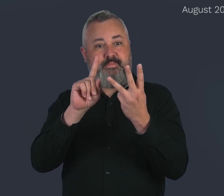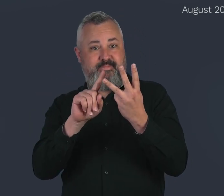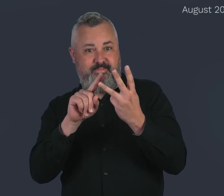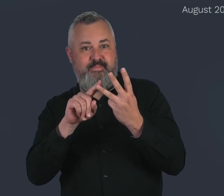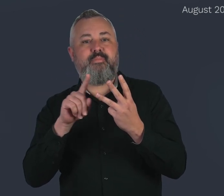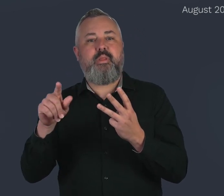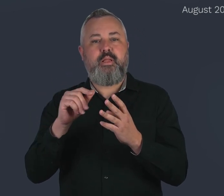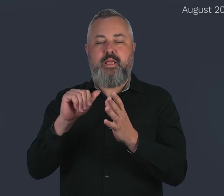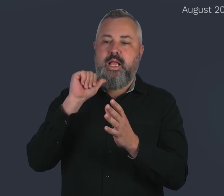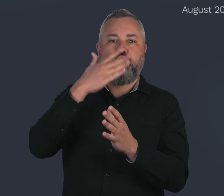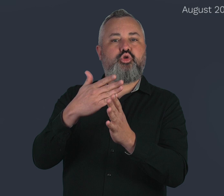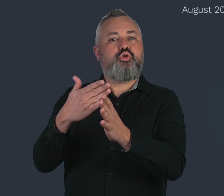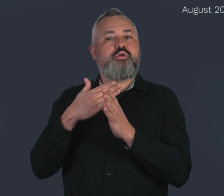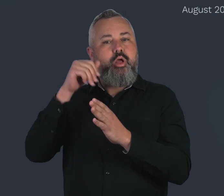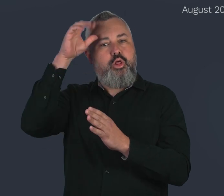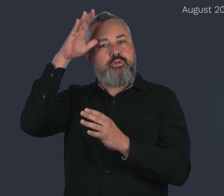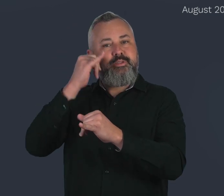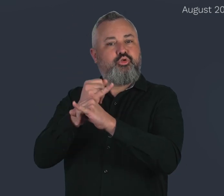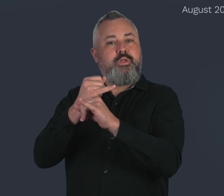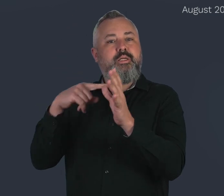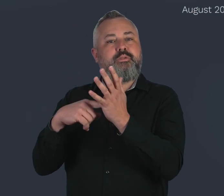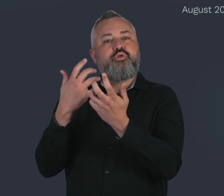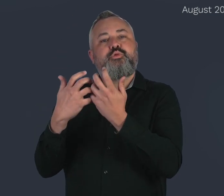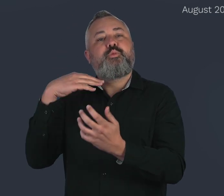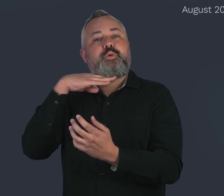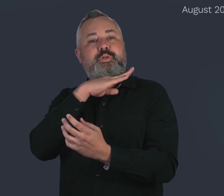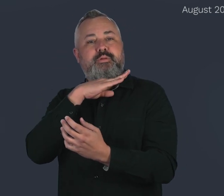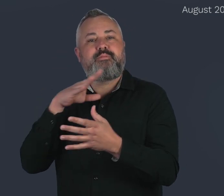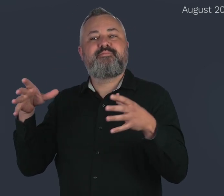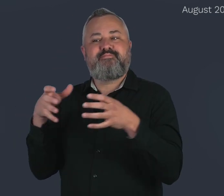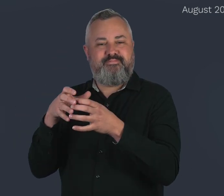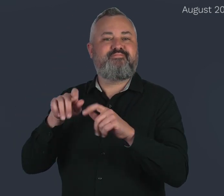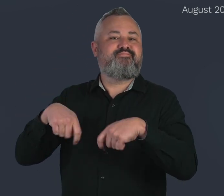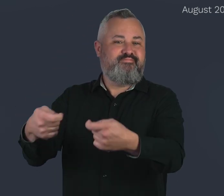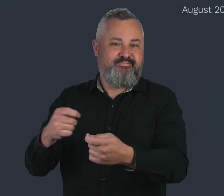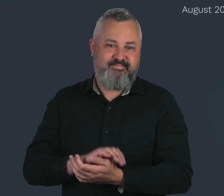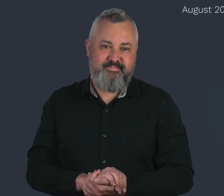and the Indigenous Knowledge Institute at the University of Melbourne.